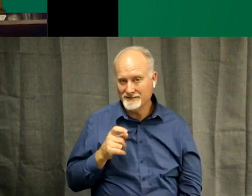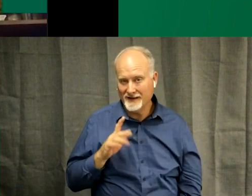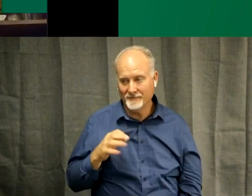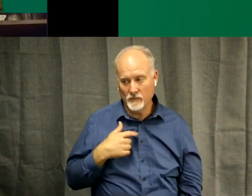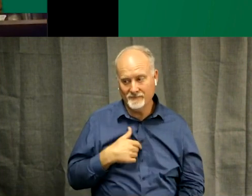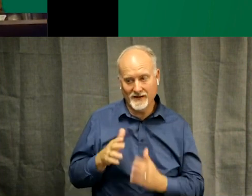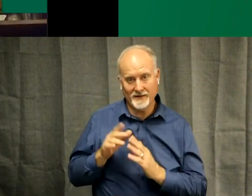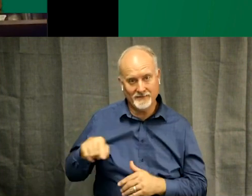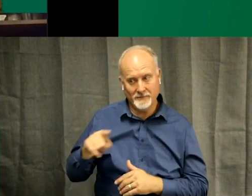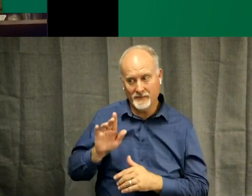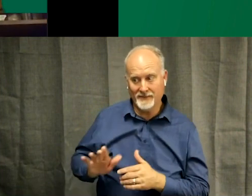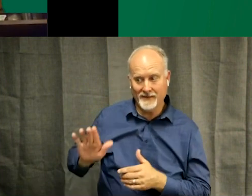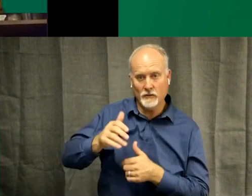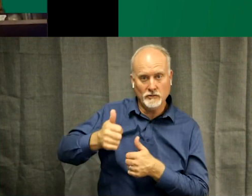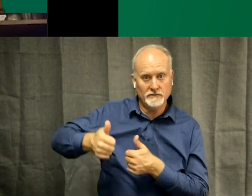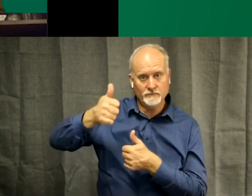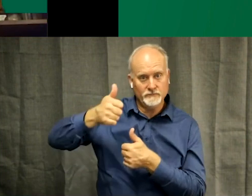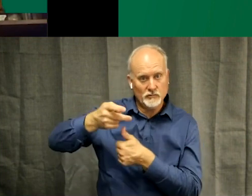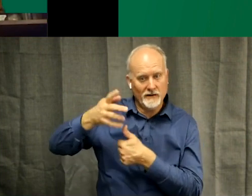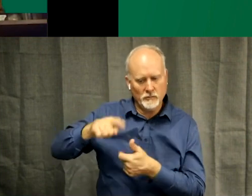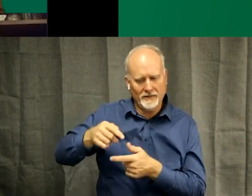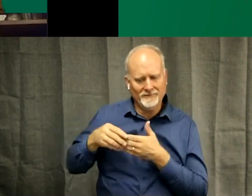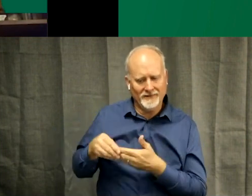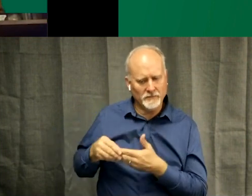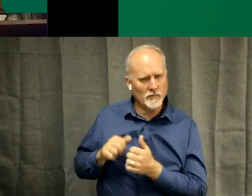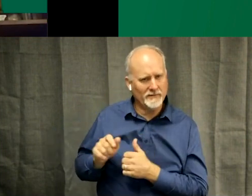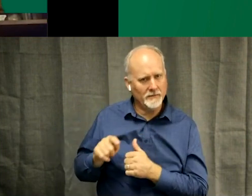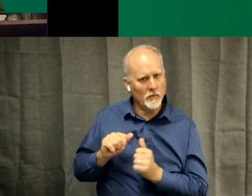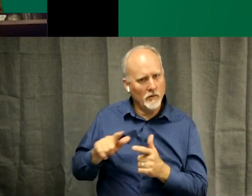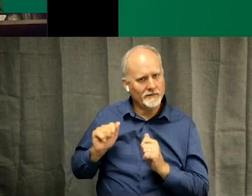their supervisors to be very flexible with them as well so that everyone can get out and vote